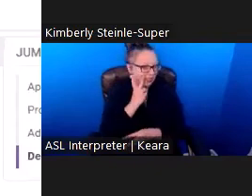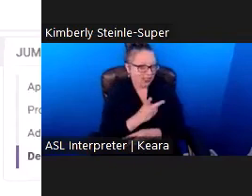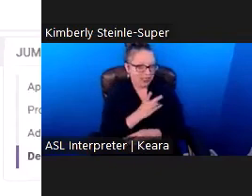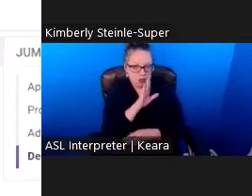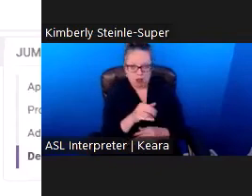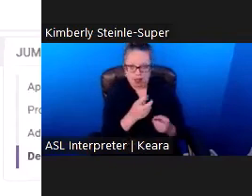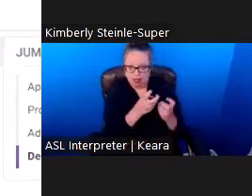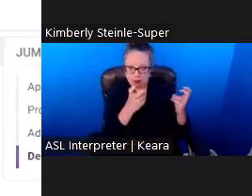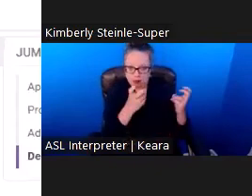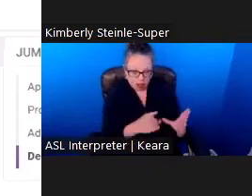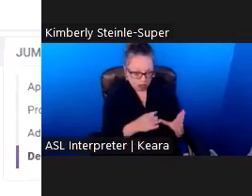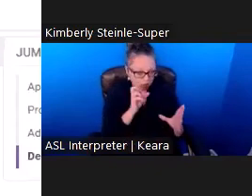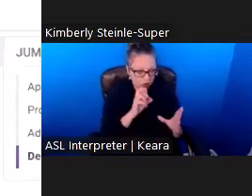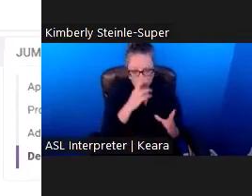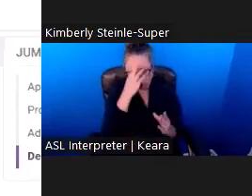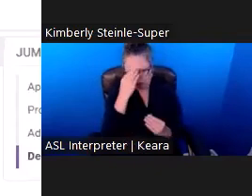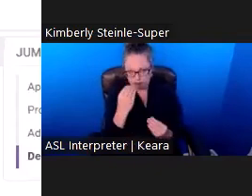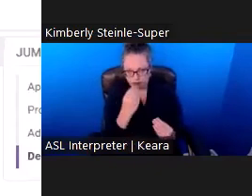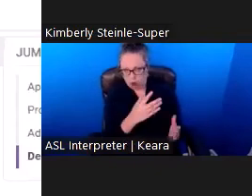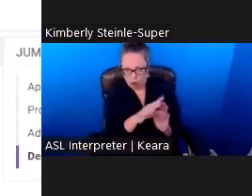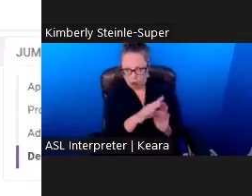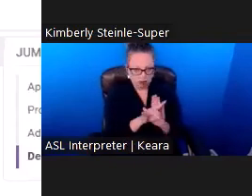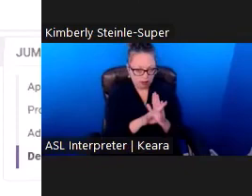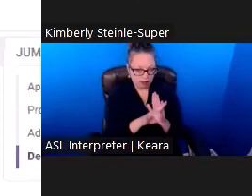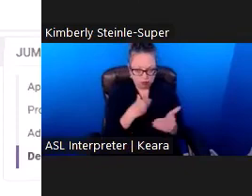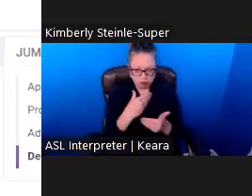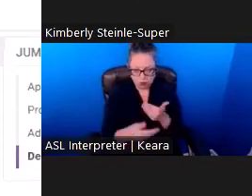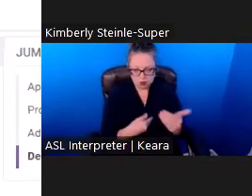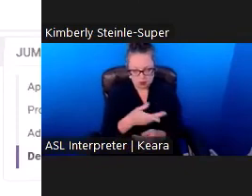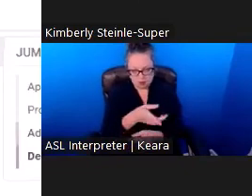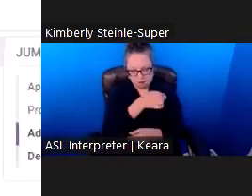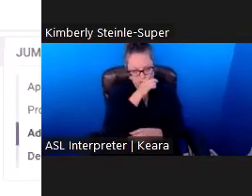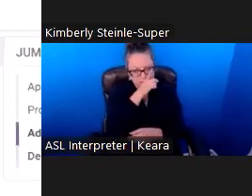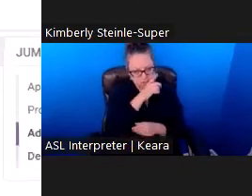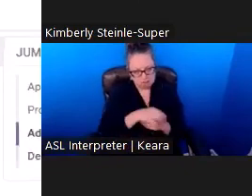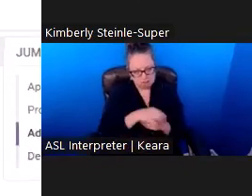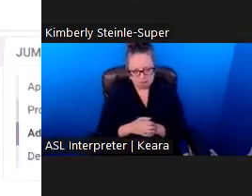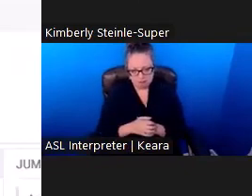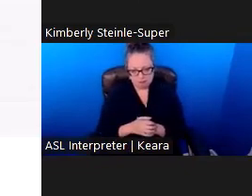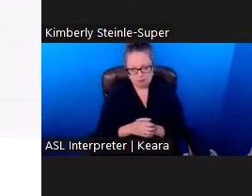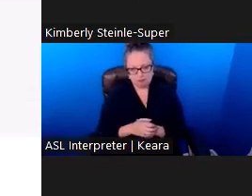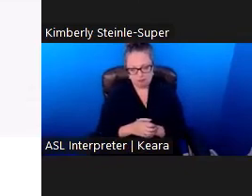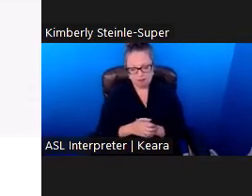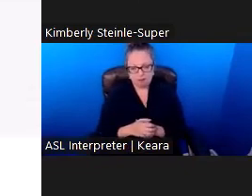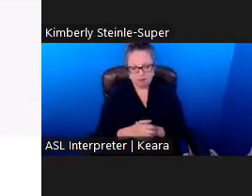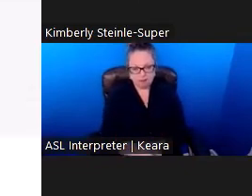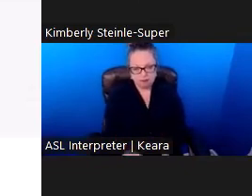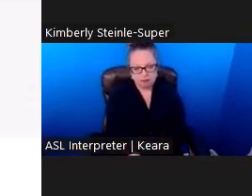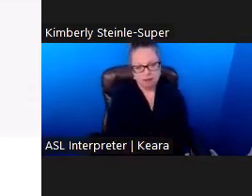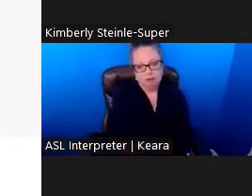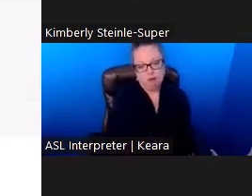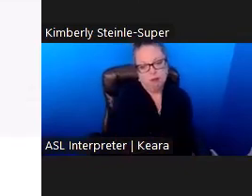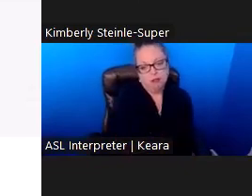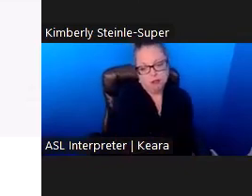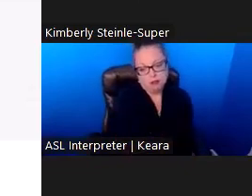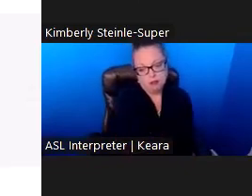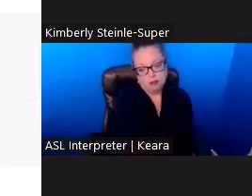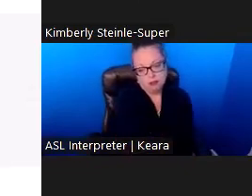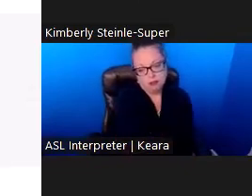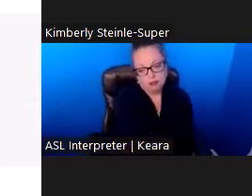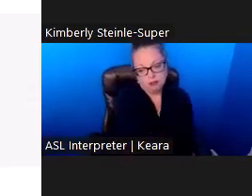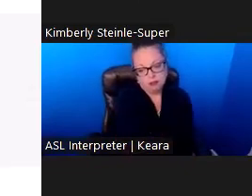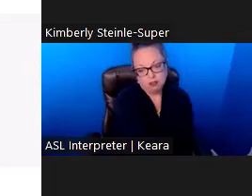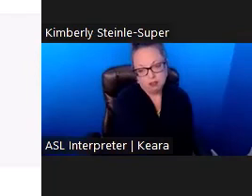inform the selection process. Before discussing the Work Sample tab, it